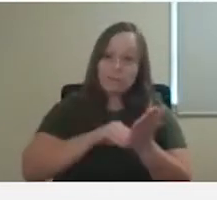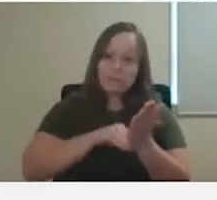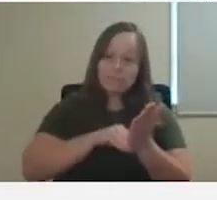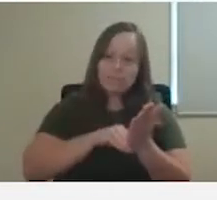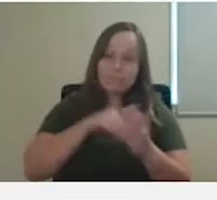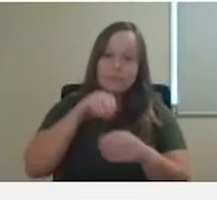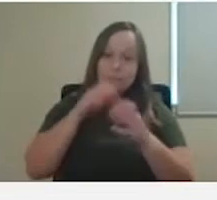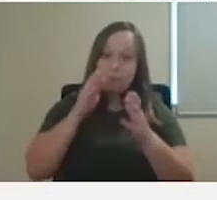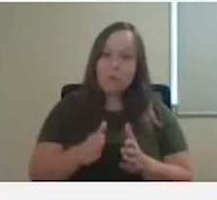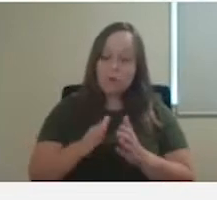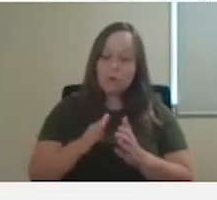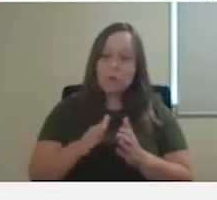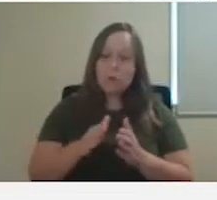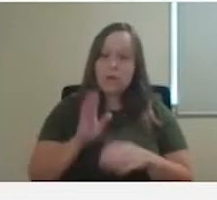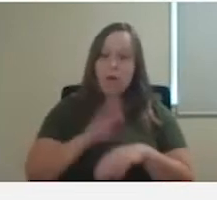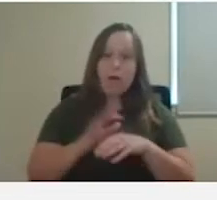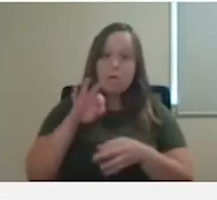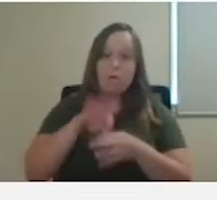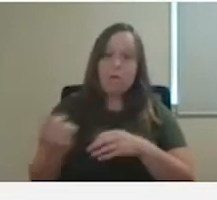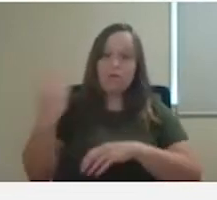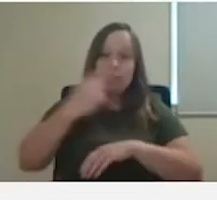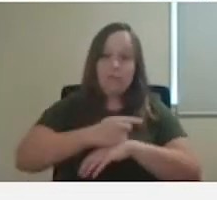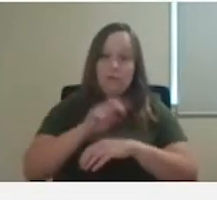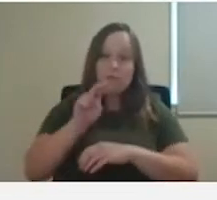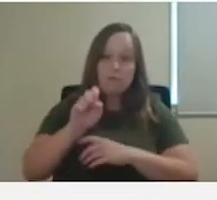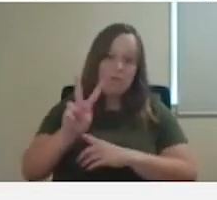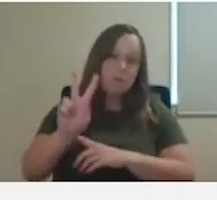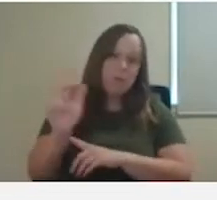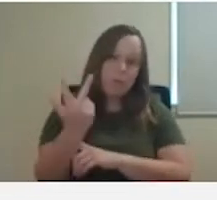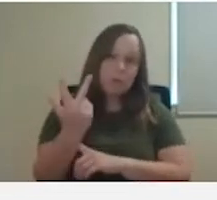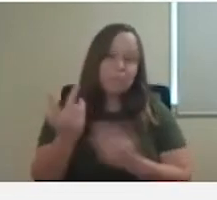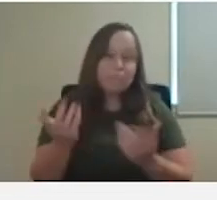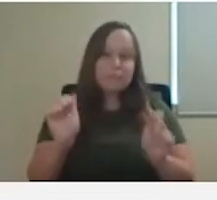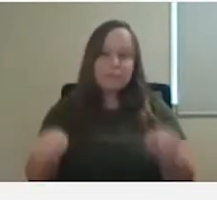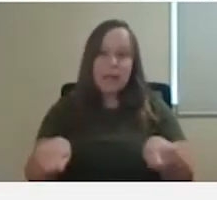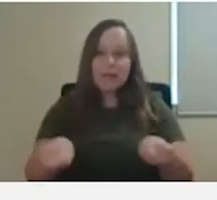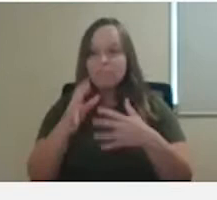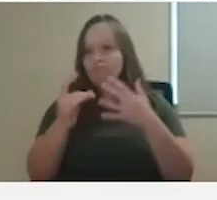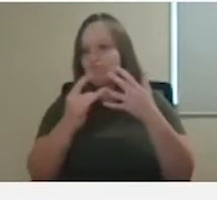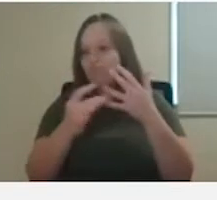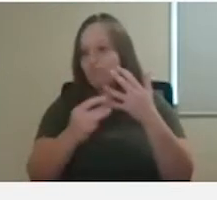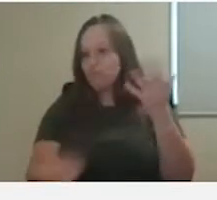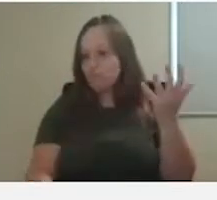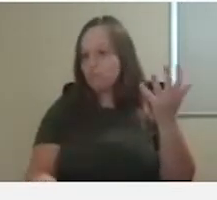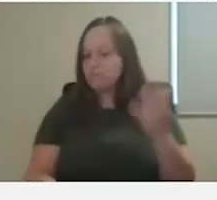at any polling place in your county on Election Day, which is November 3.